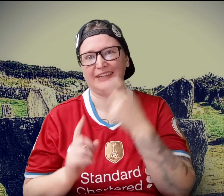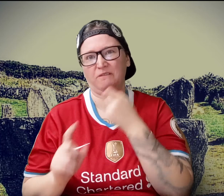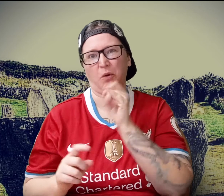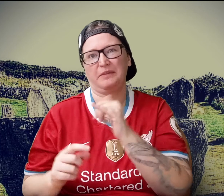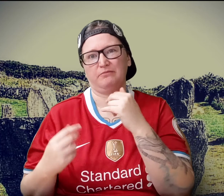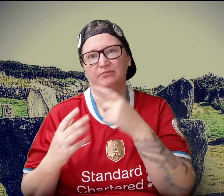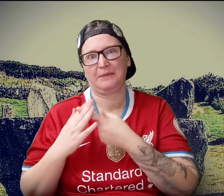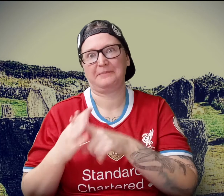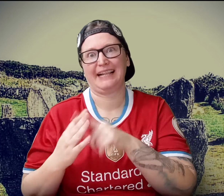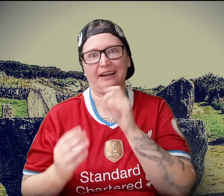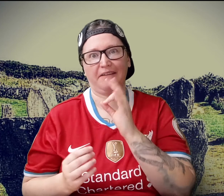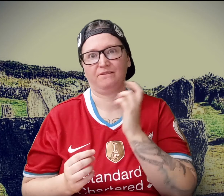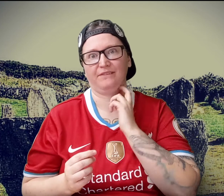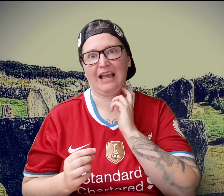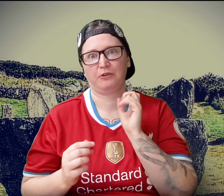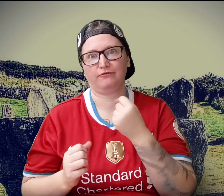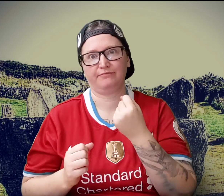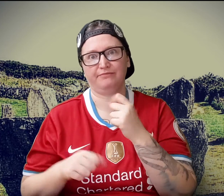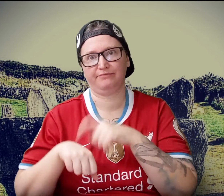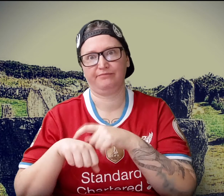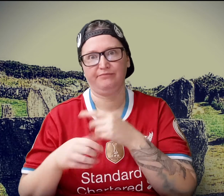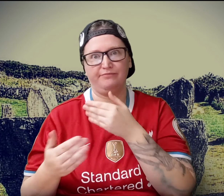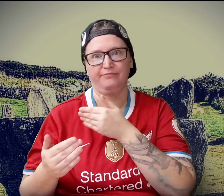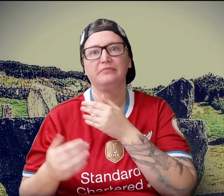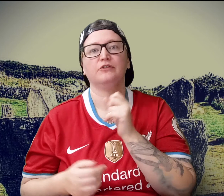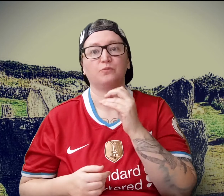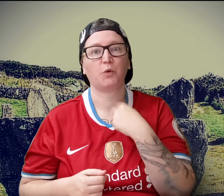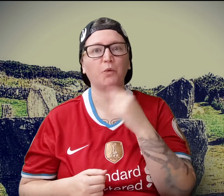not going to live for a long time because this is from the beginning of when they became a vampire